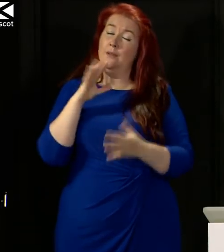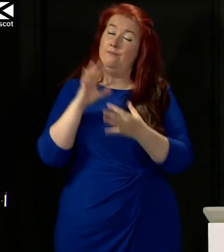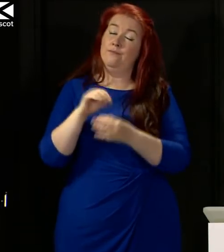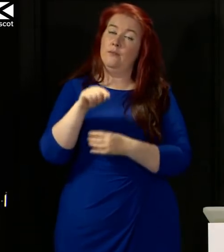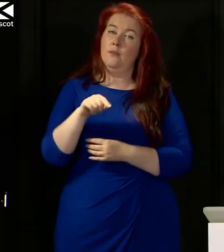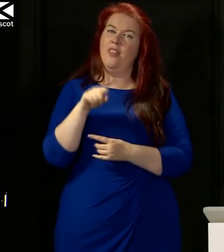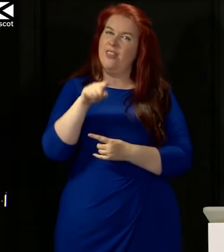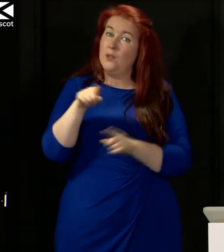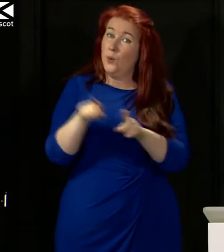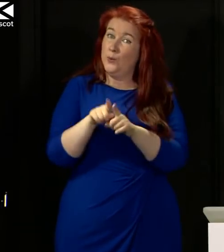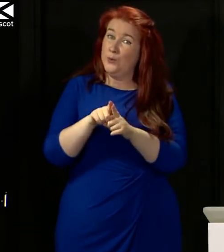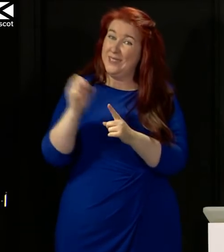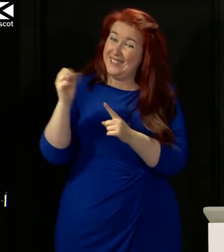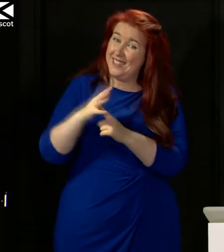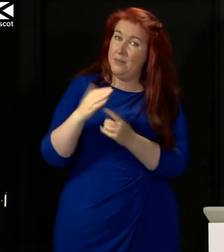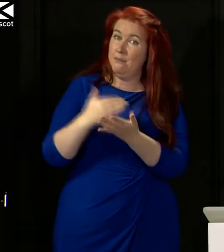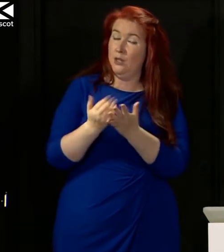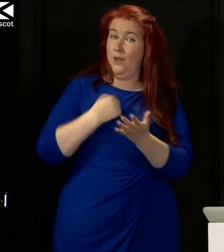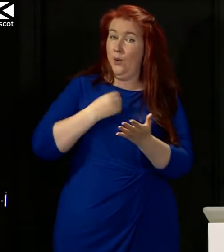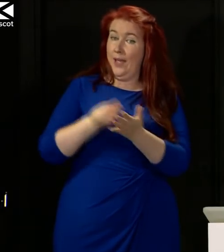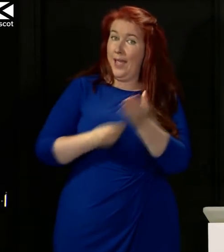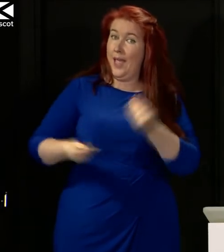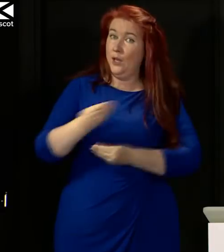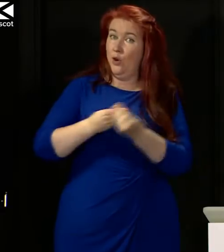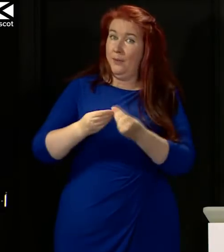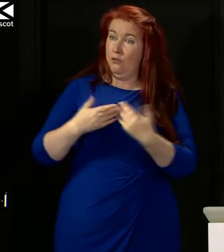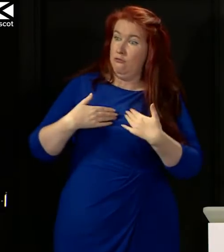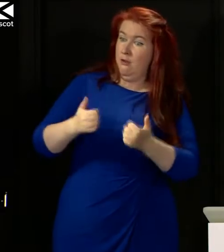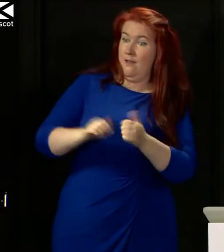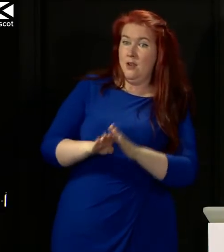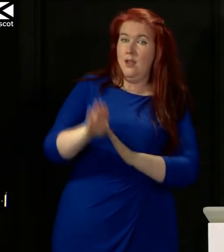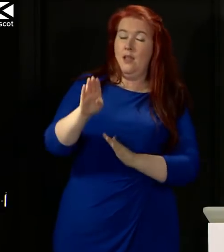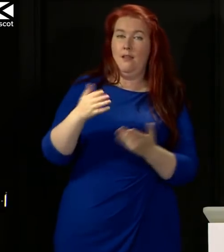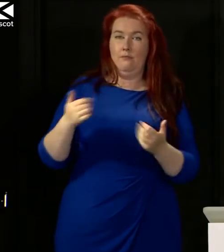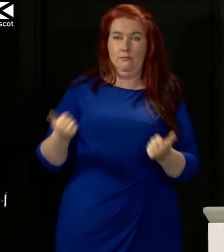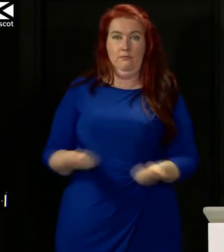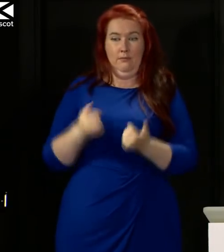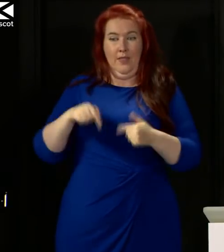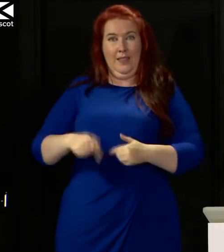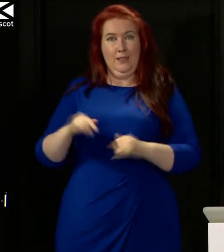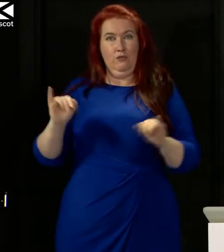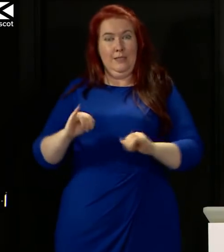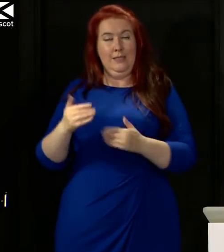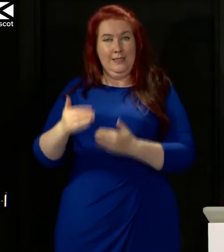a key part of our economic recovery from the pandemic, because that is where Scotland not